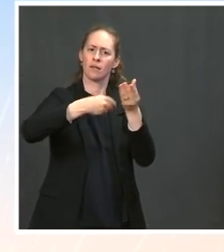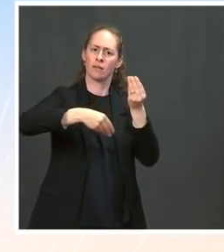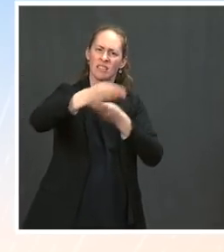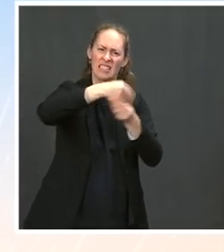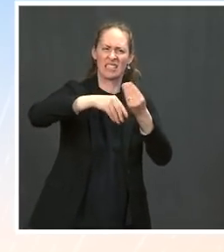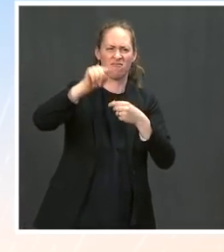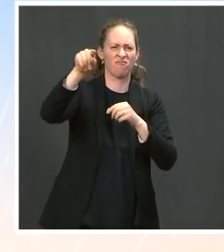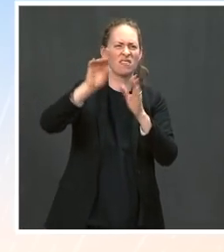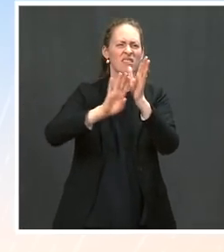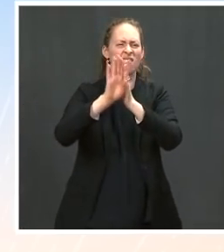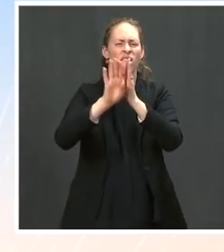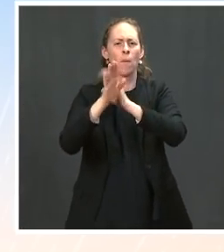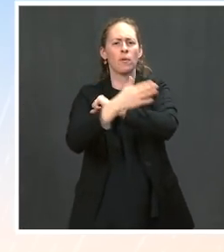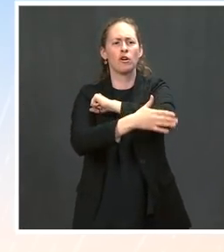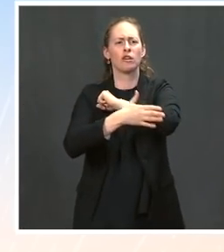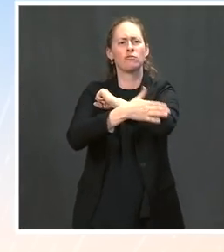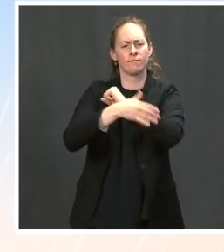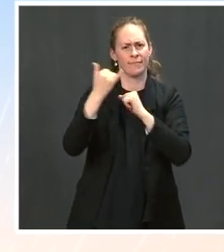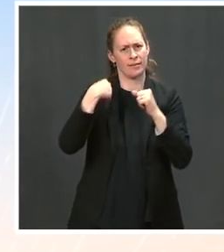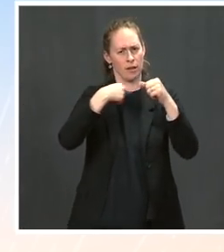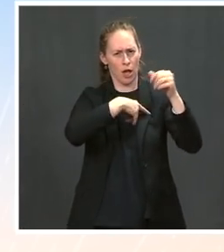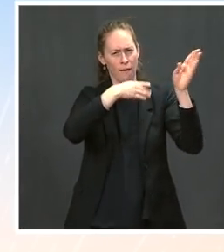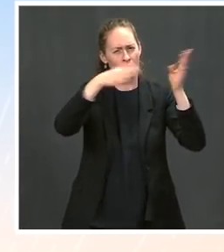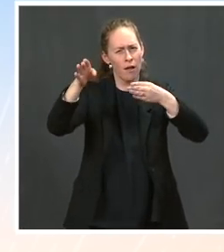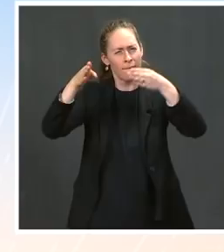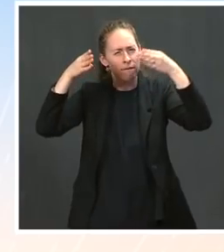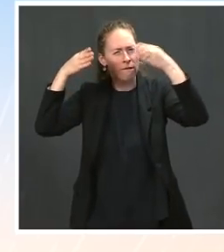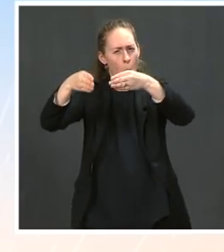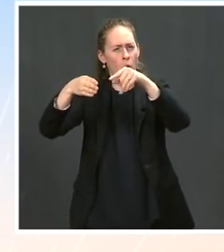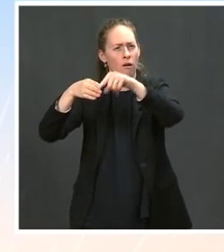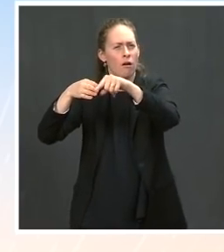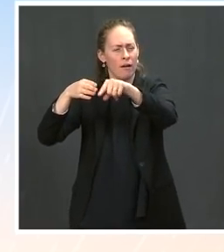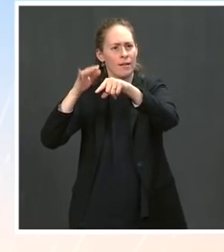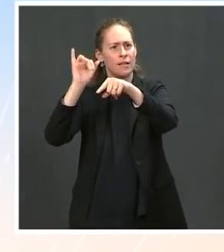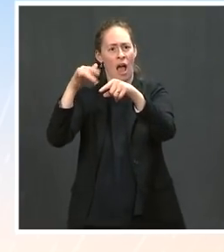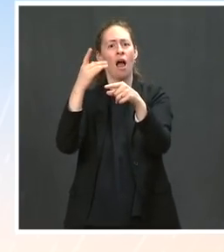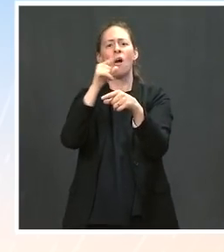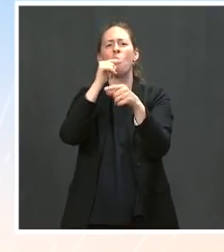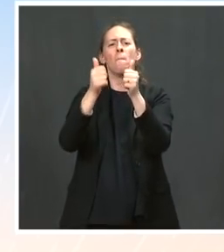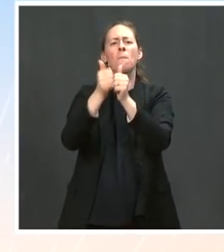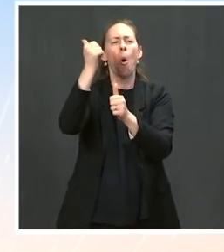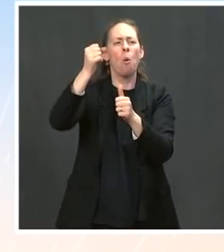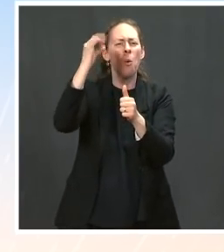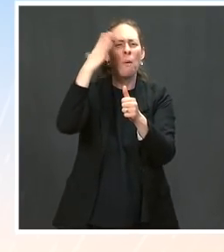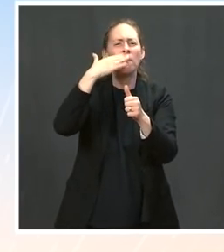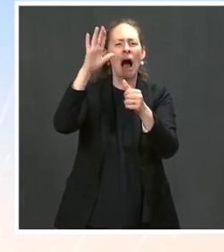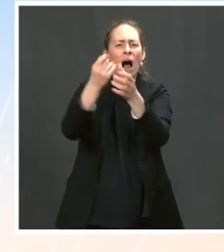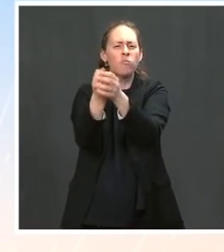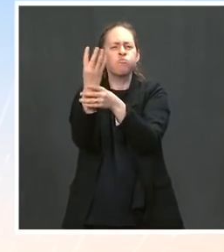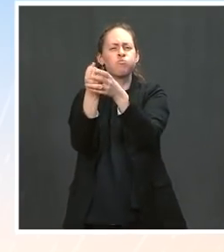because the world's largest emitters are of- -- also, for the most part, aligned with the world's largest economies